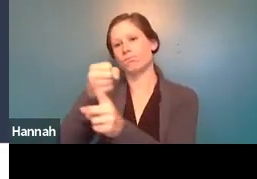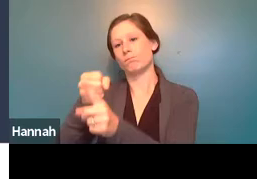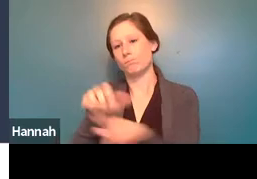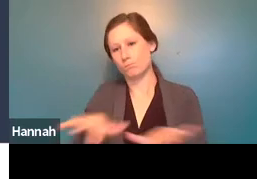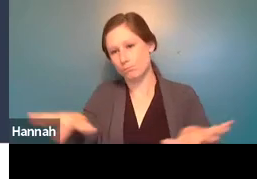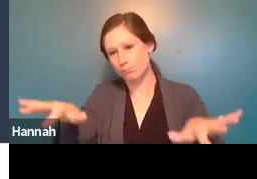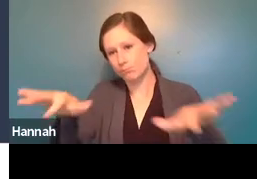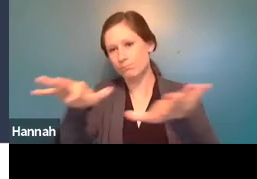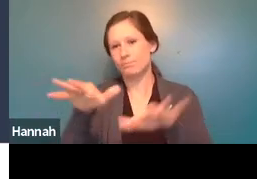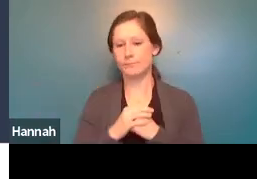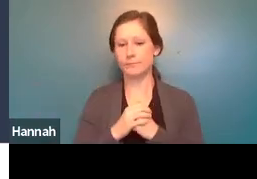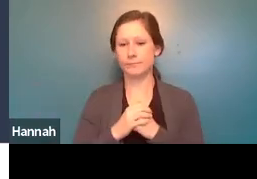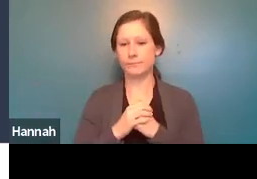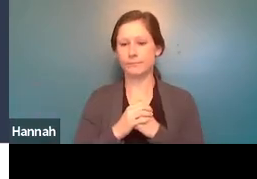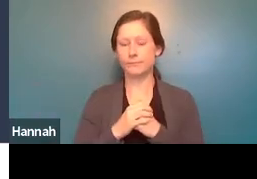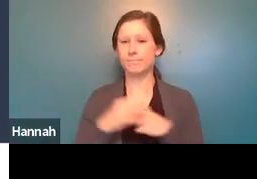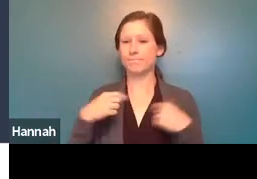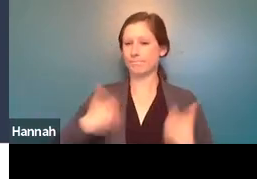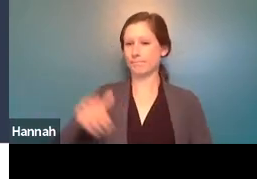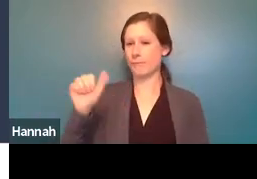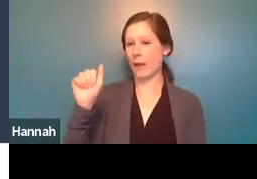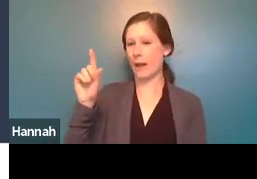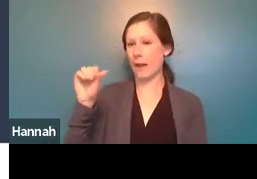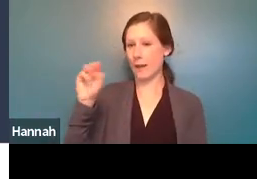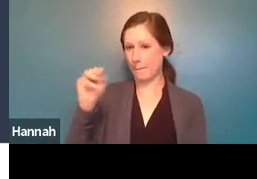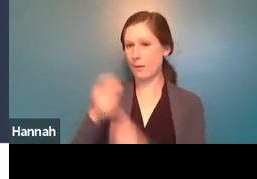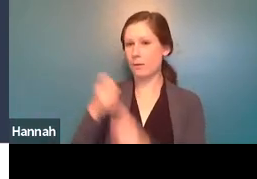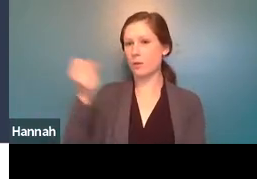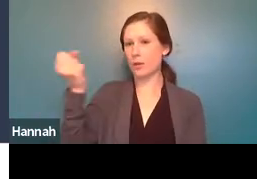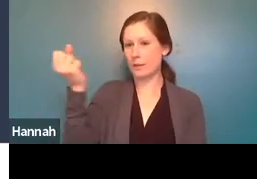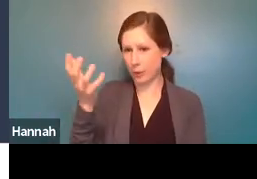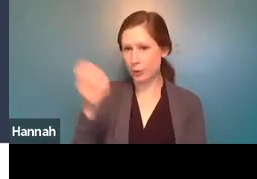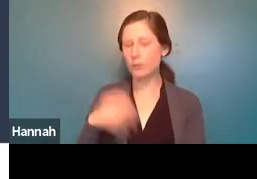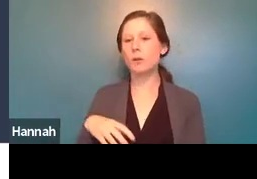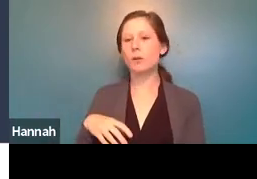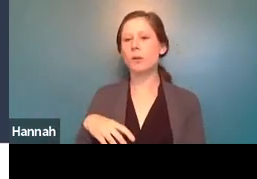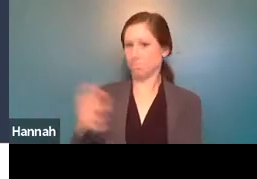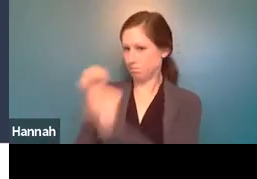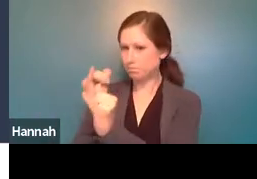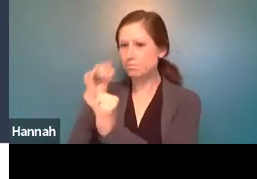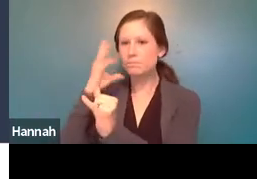Adam: Yeah, this is Adam from Shakespeare Festival. Very similar to what Tami is experiencing having people from